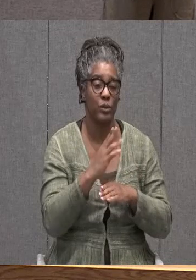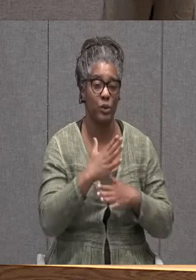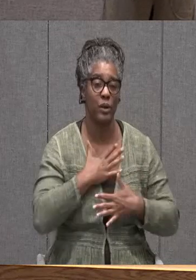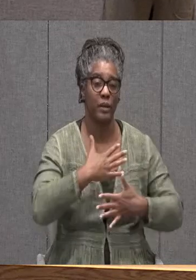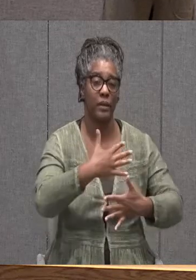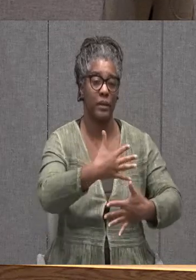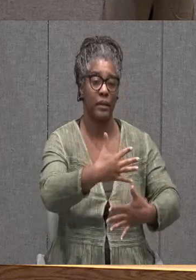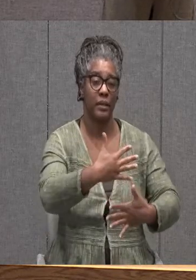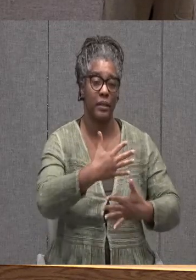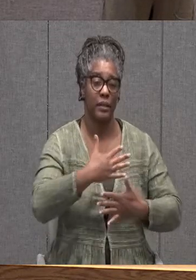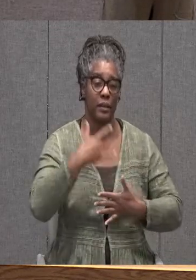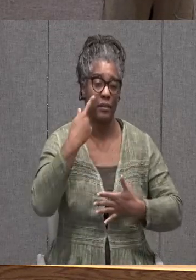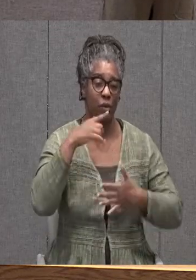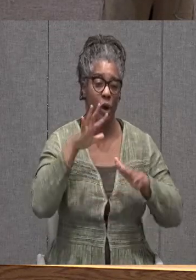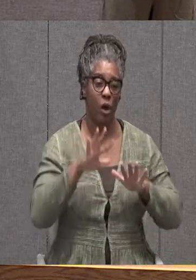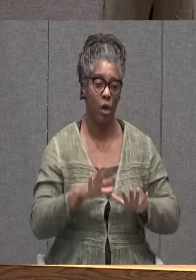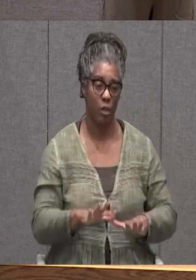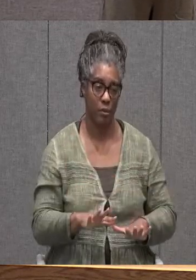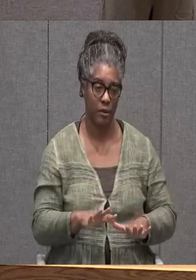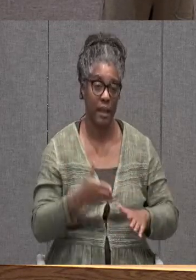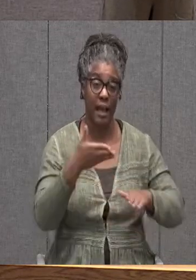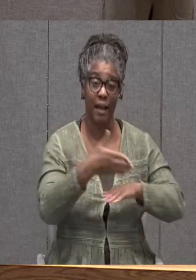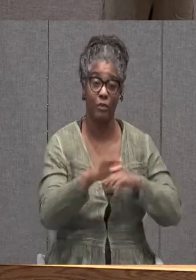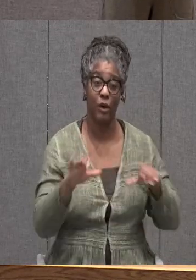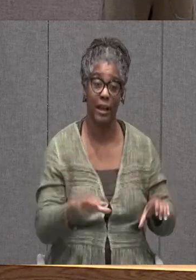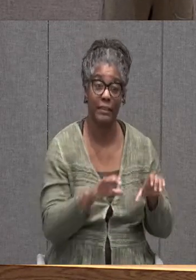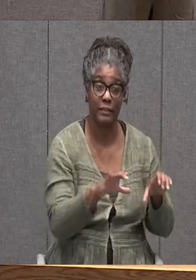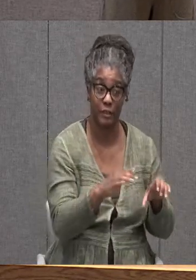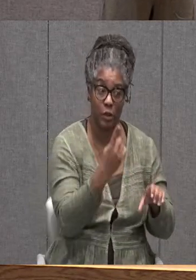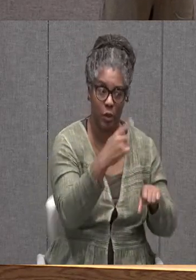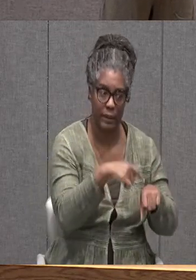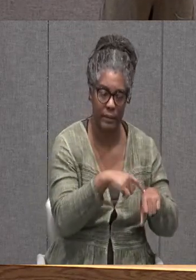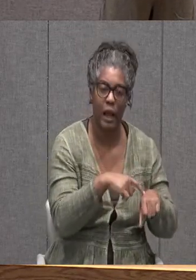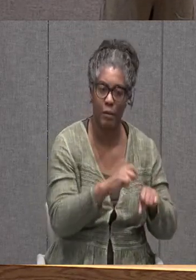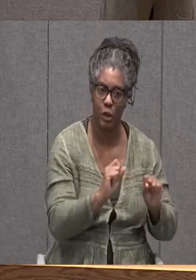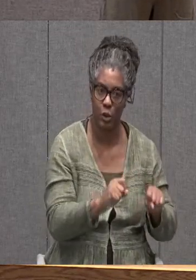After activity is one, maybe something made you upset,